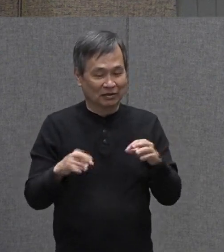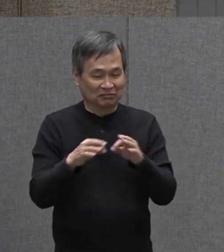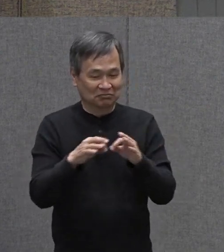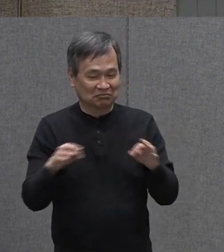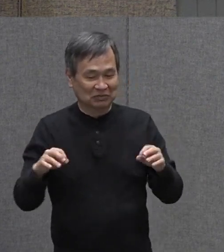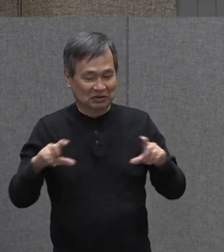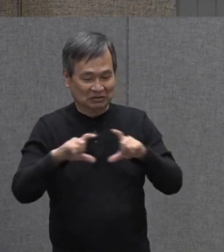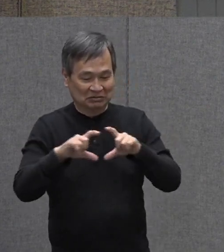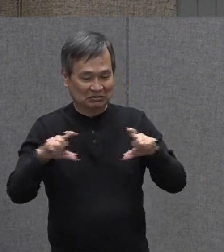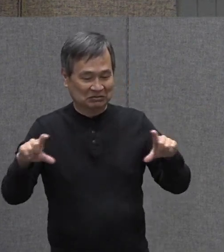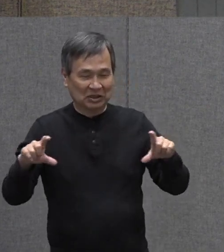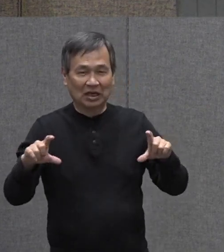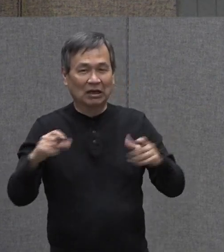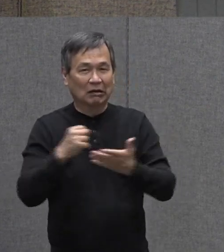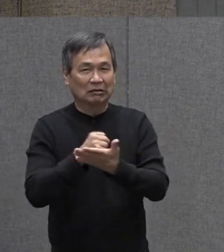Just like magic.